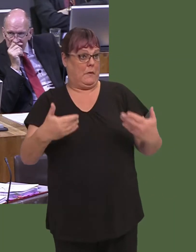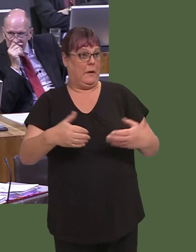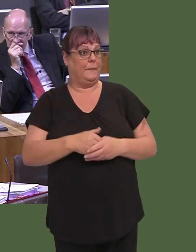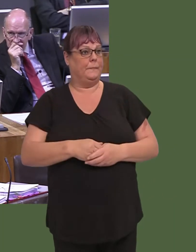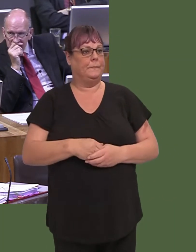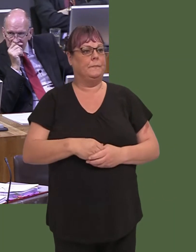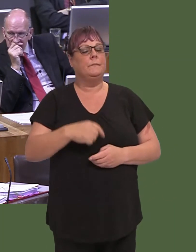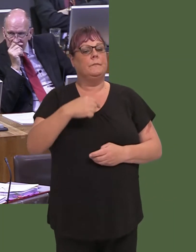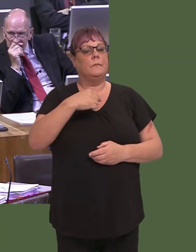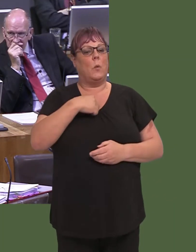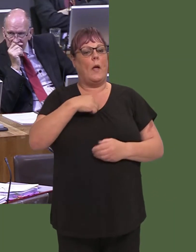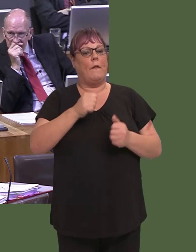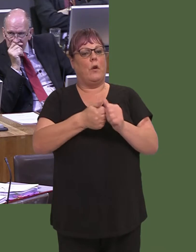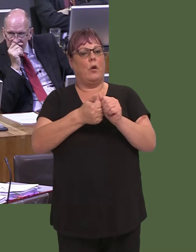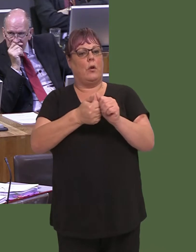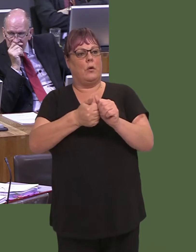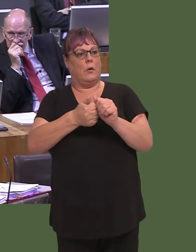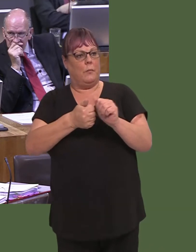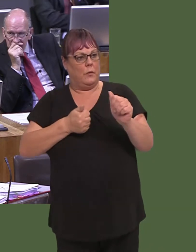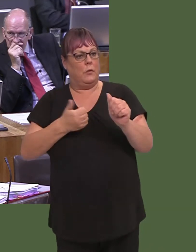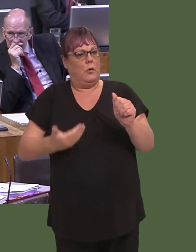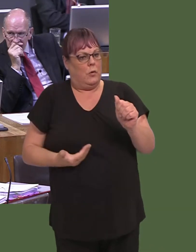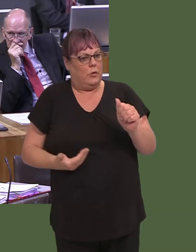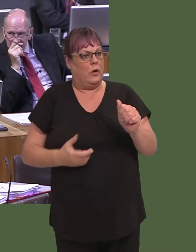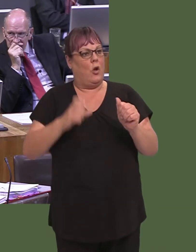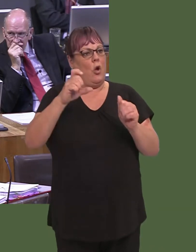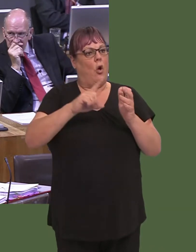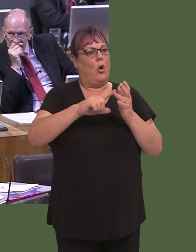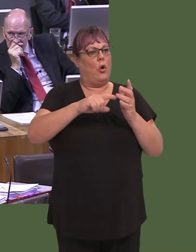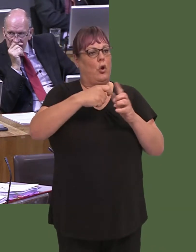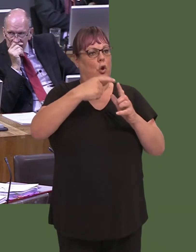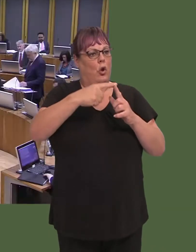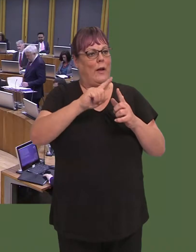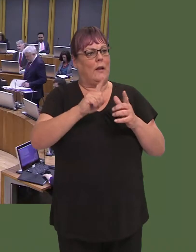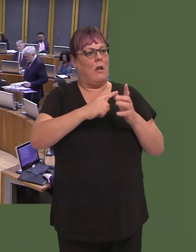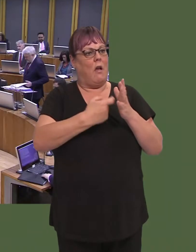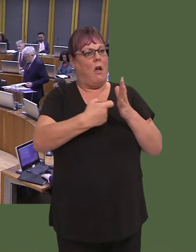property agents Cooke & Arkwright, our property data base, as well as Gwynedd Council.